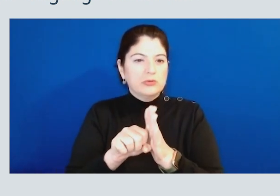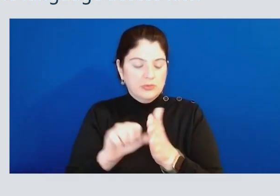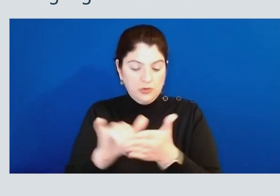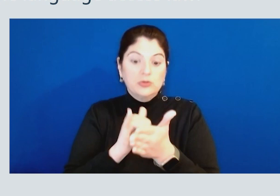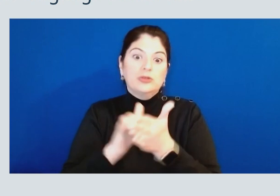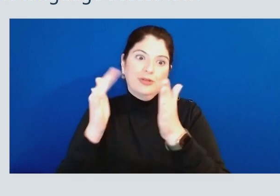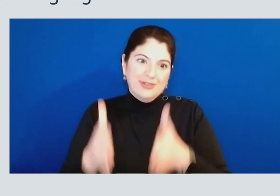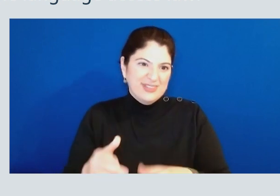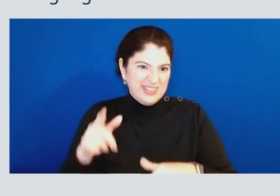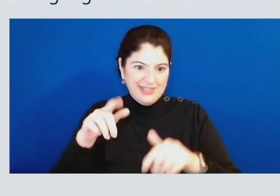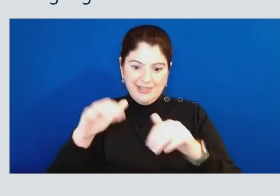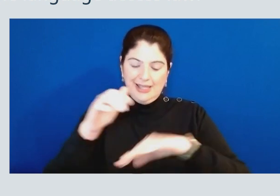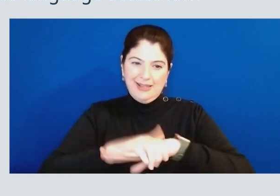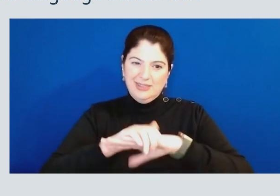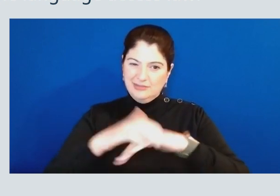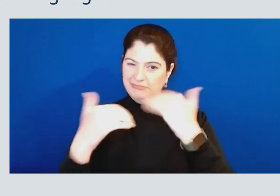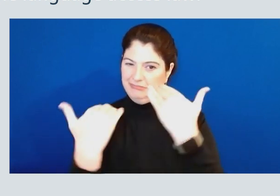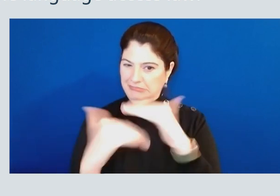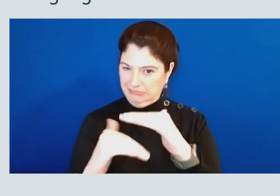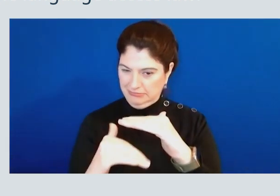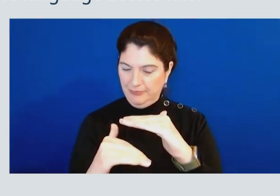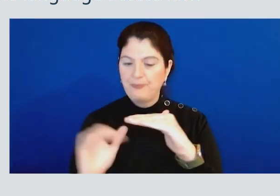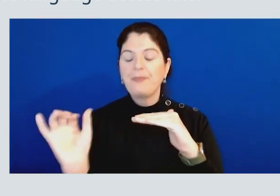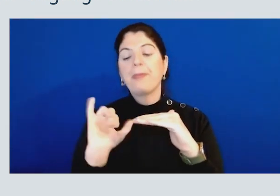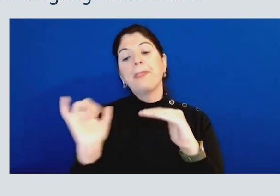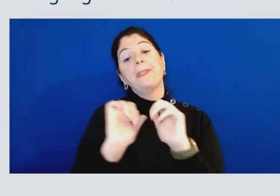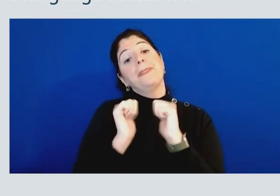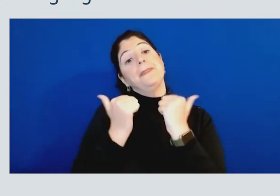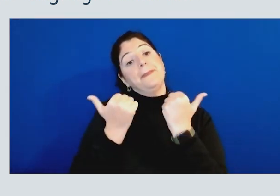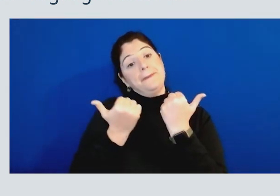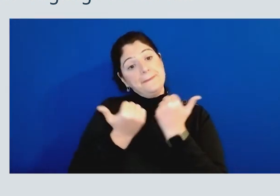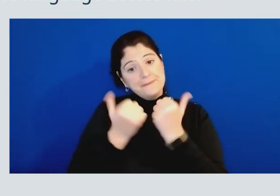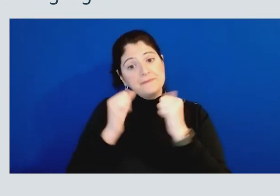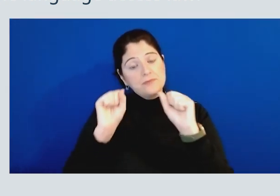Agencies may also choose to translate their vital documents